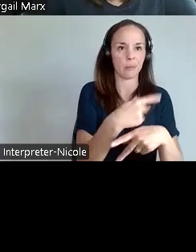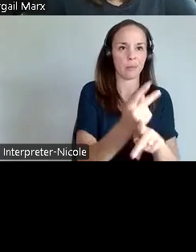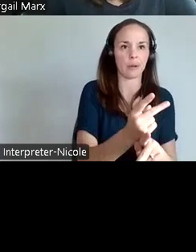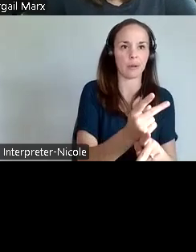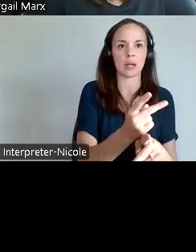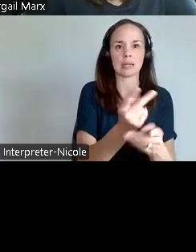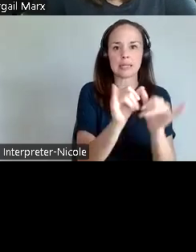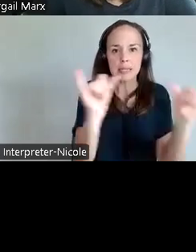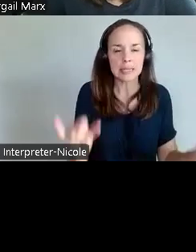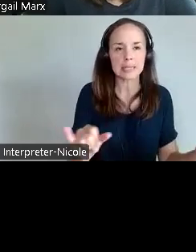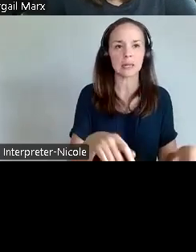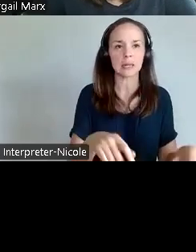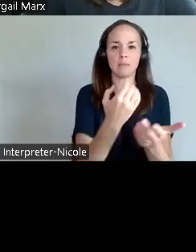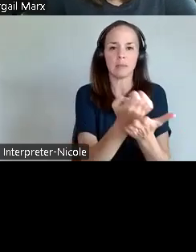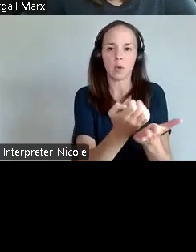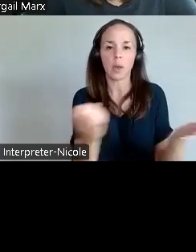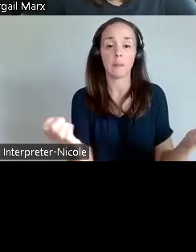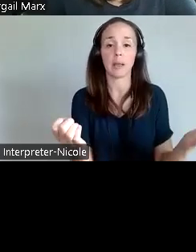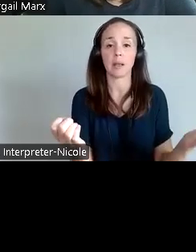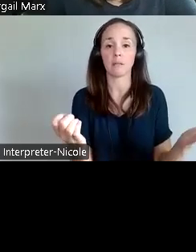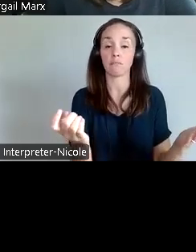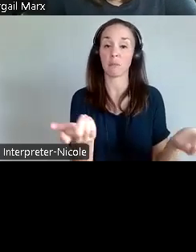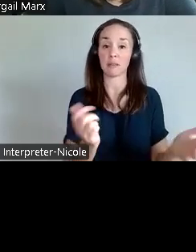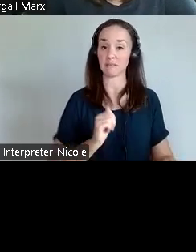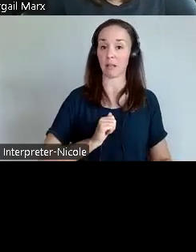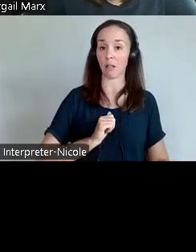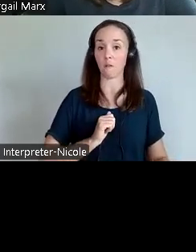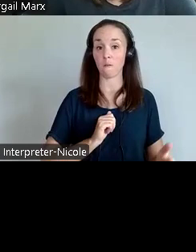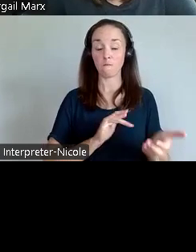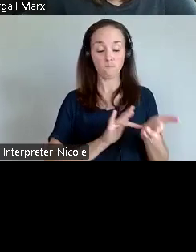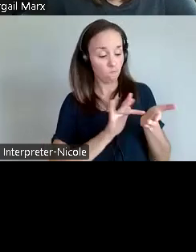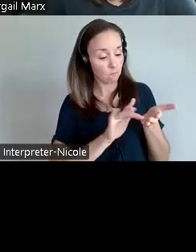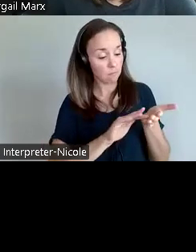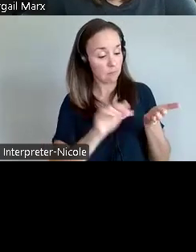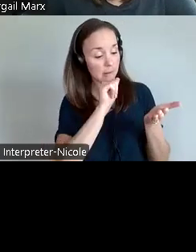that you can either maybe buy commercially on Amazon or from a device manufacturer.